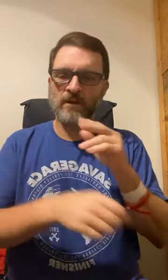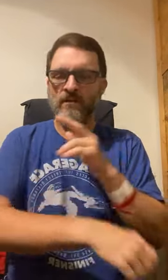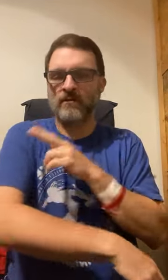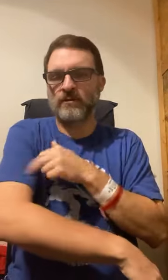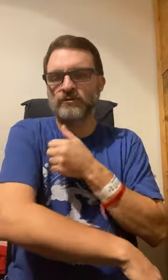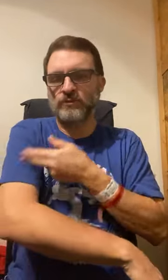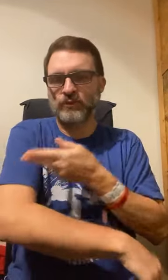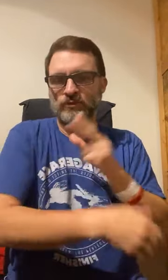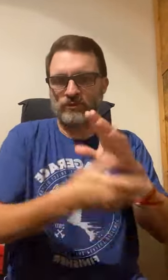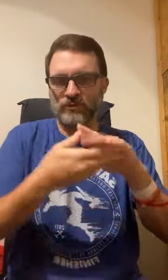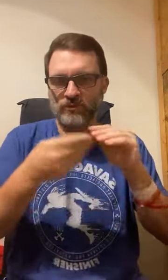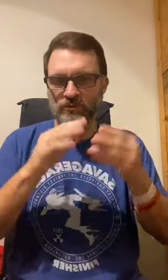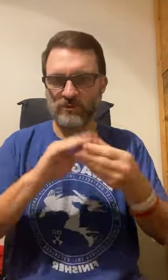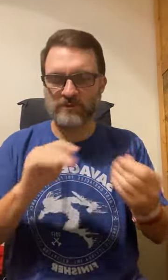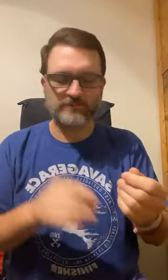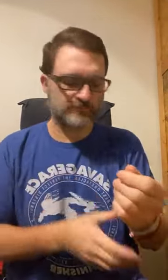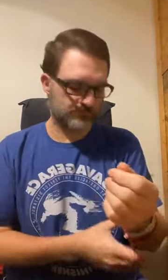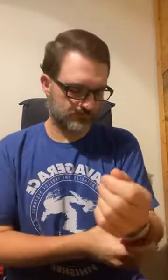I will tell you a story about my hospital visit